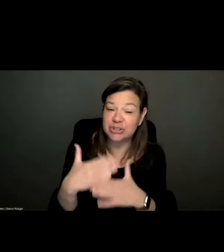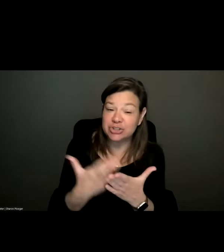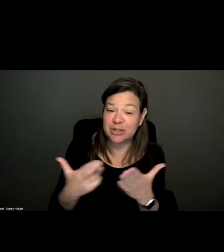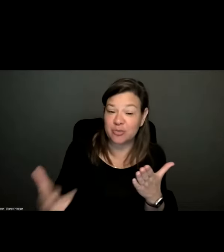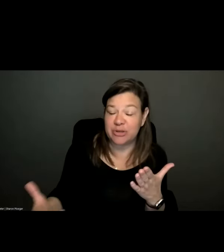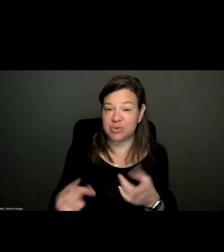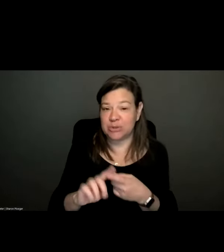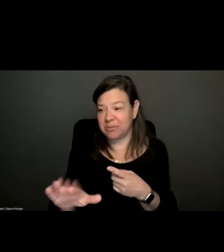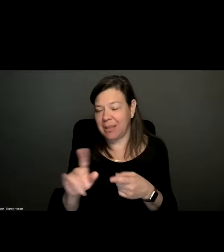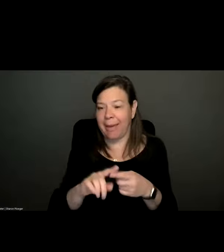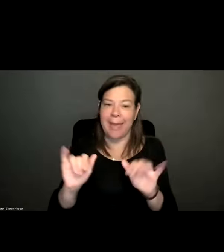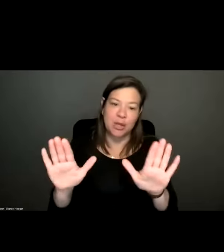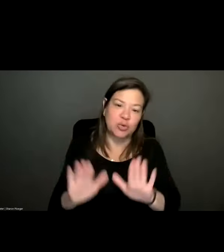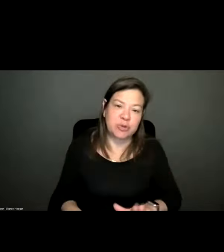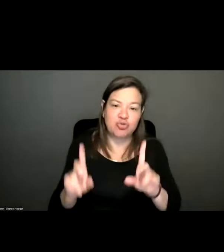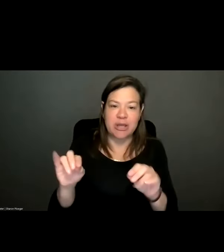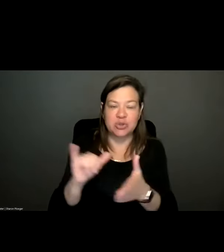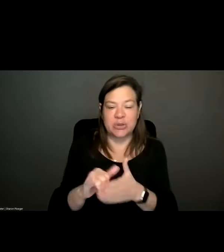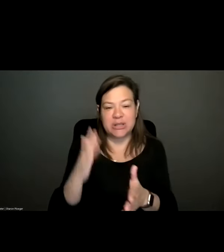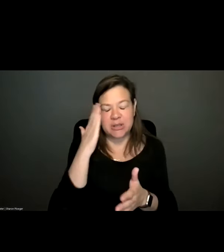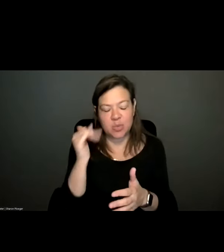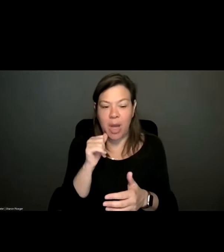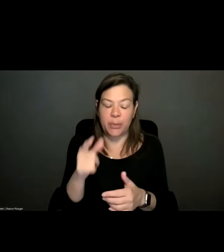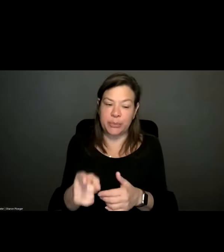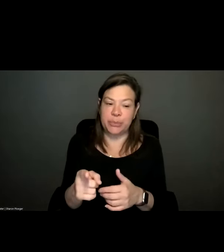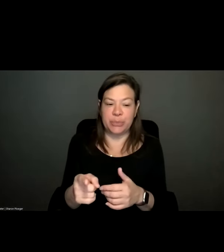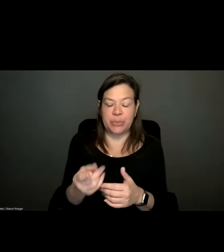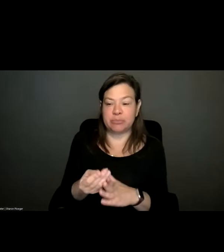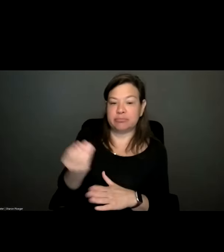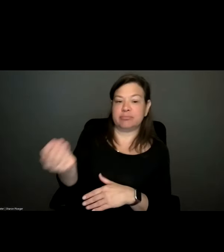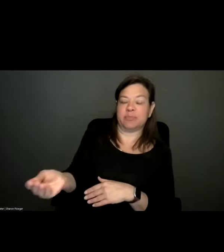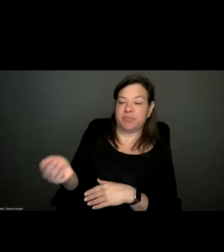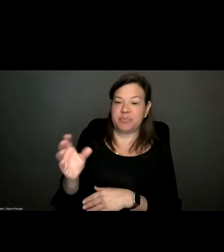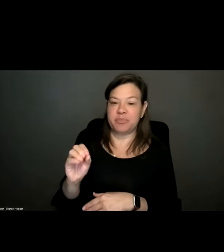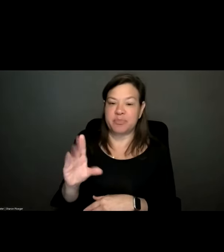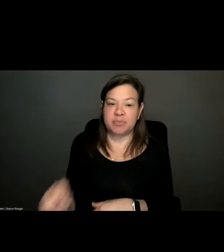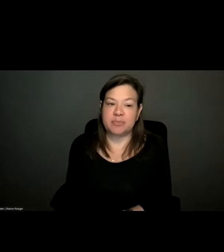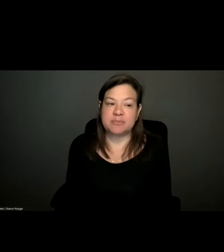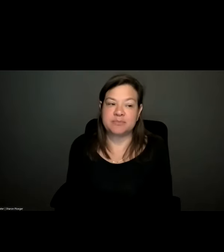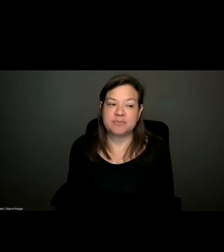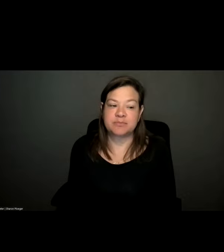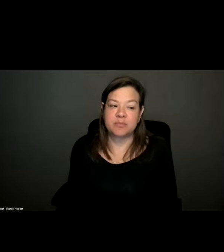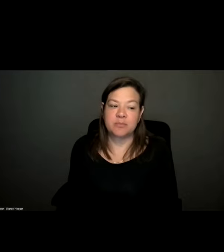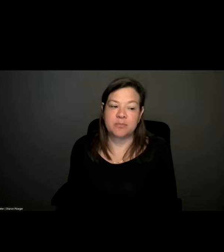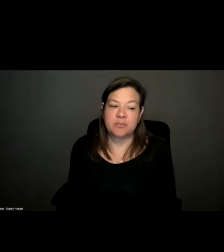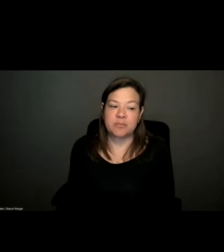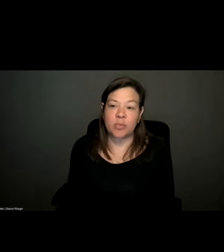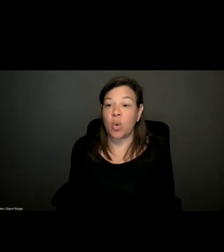You would be great doing this. Why don't you pass this along?" Or, you know, being willing to share those resources